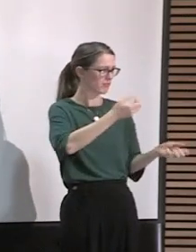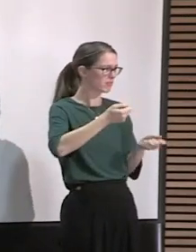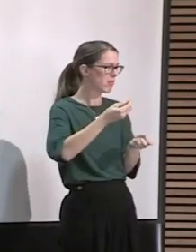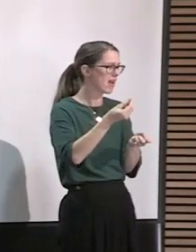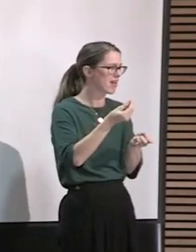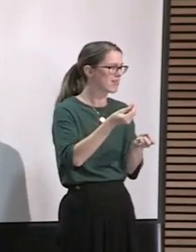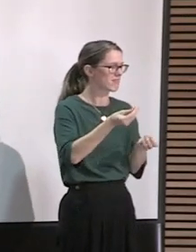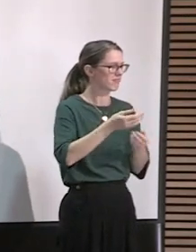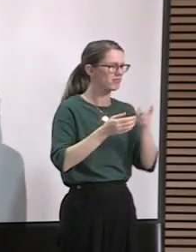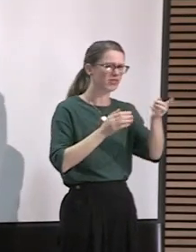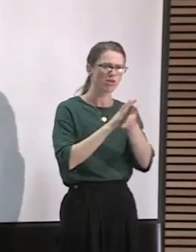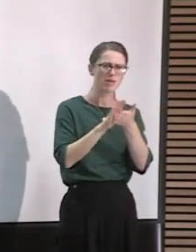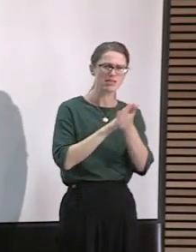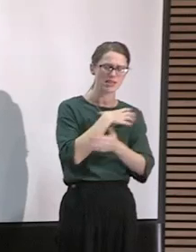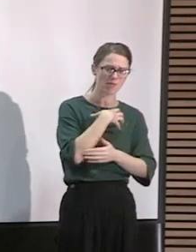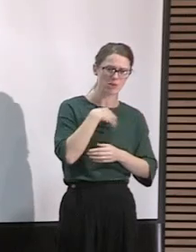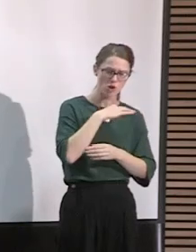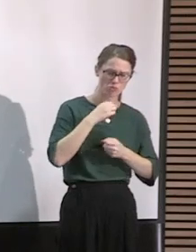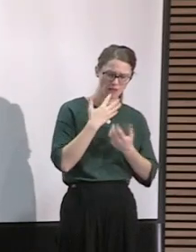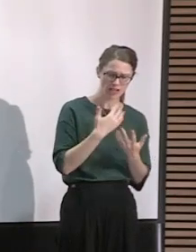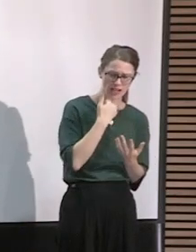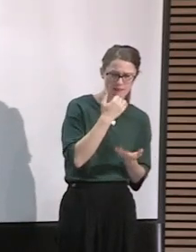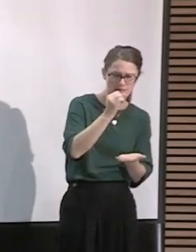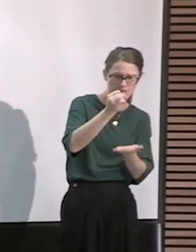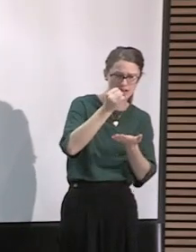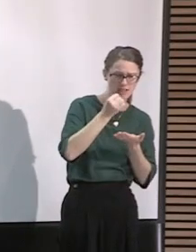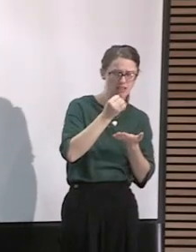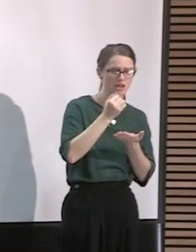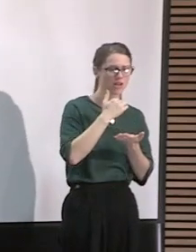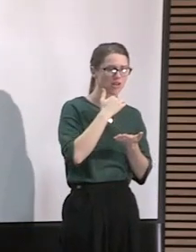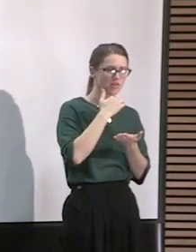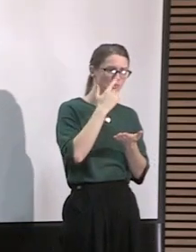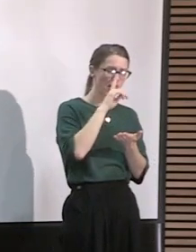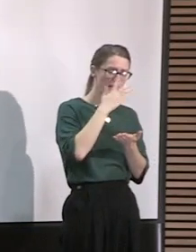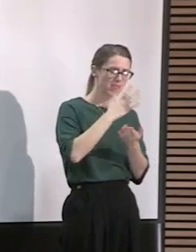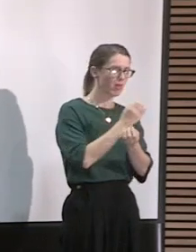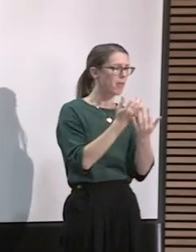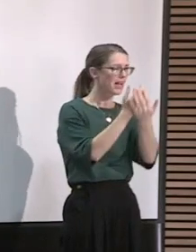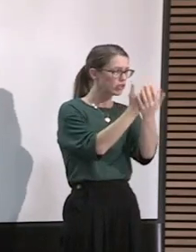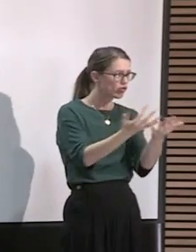effectively punishing the parts of the population where the DHBs are not doing that. I just mean that the